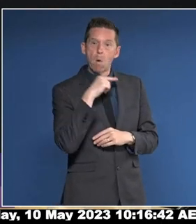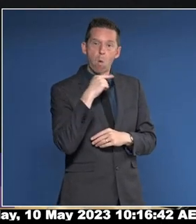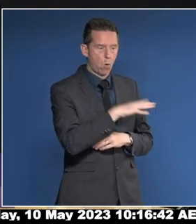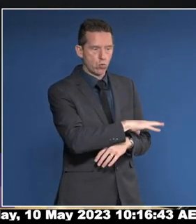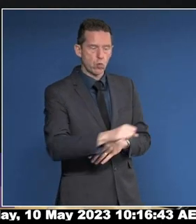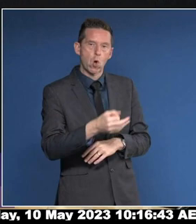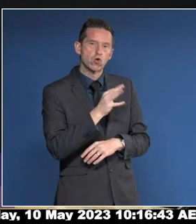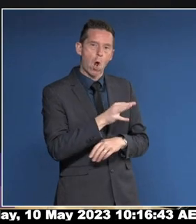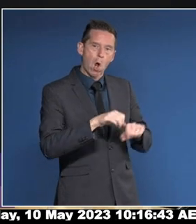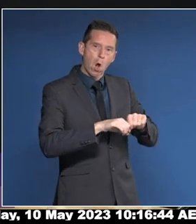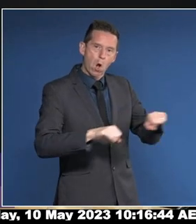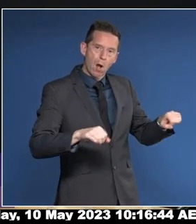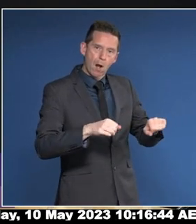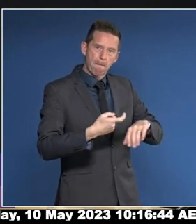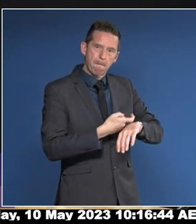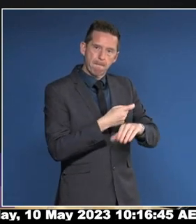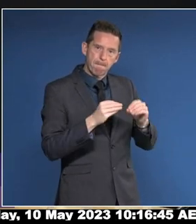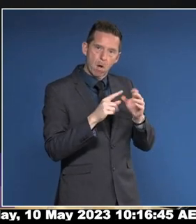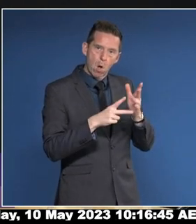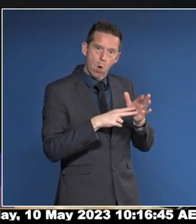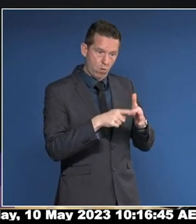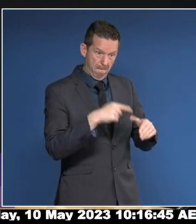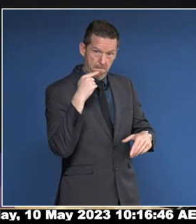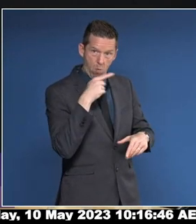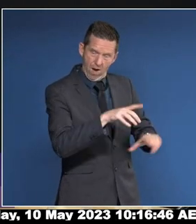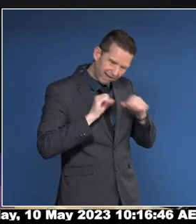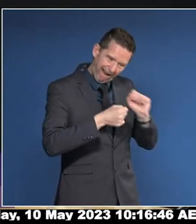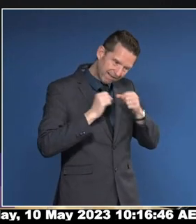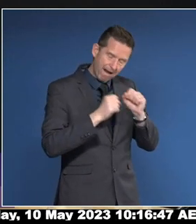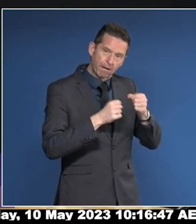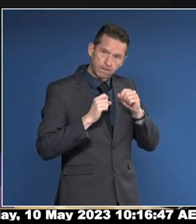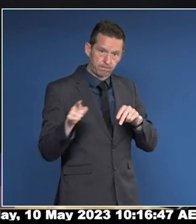One of the other observations made by your staff was that there was one room with an